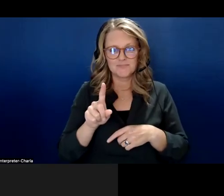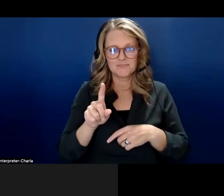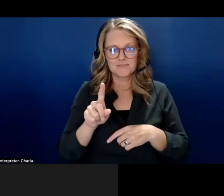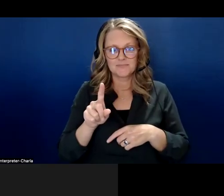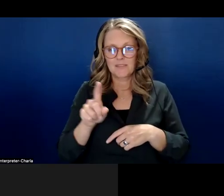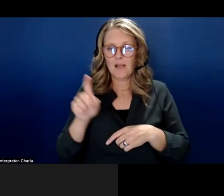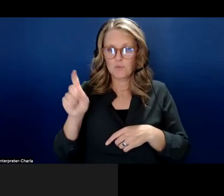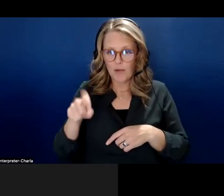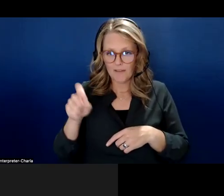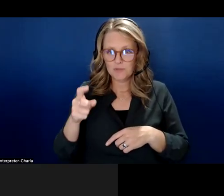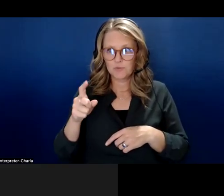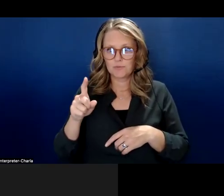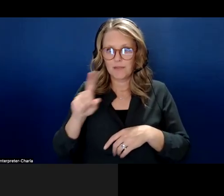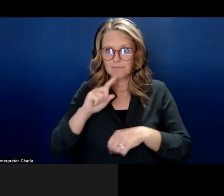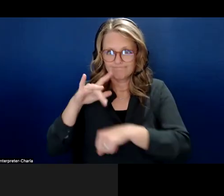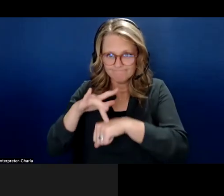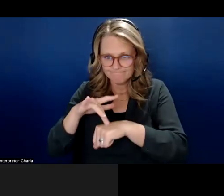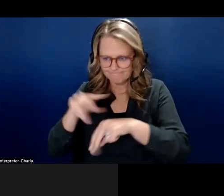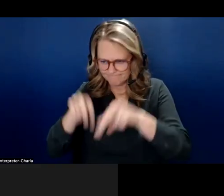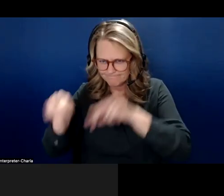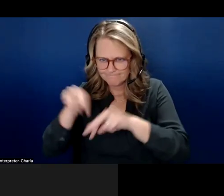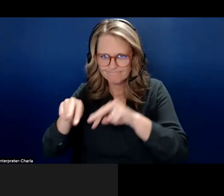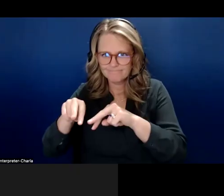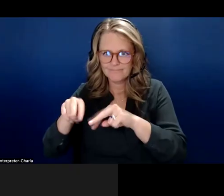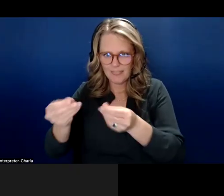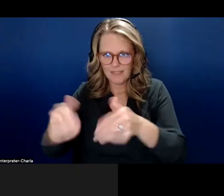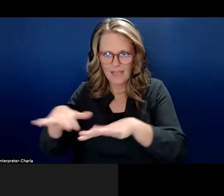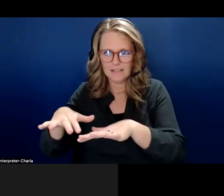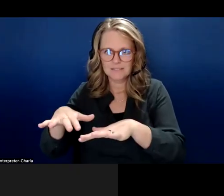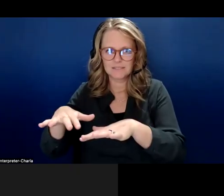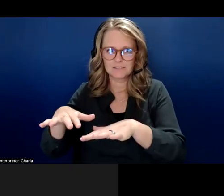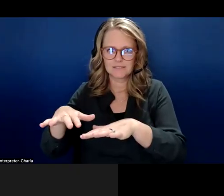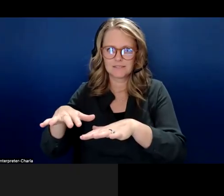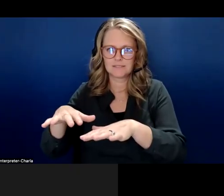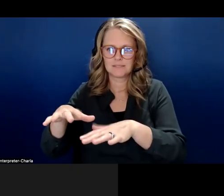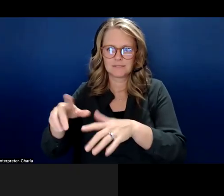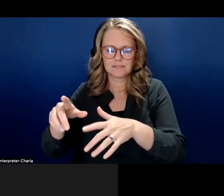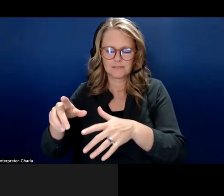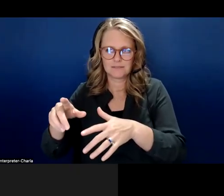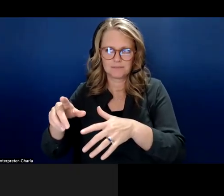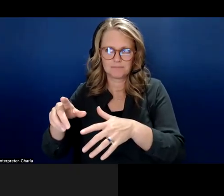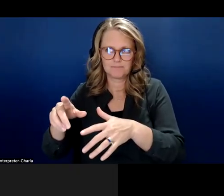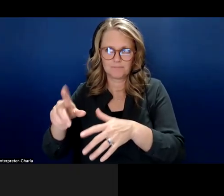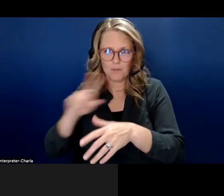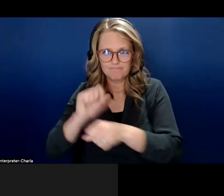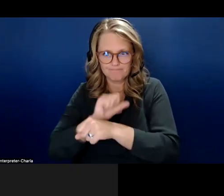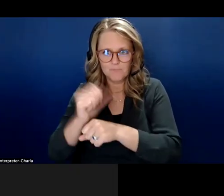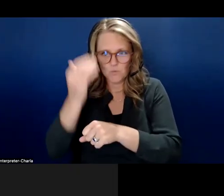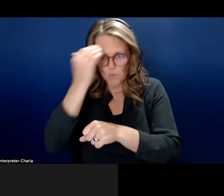and the markers, you can't in detail know where the actual legal definition